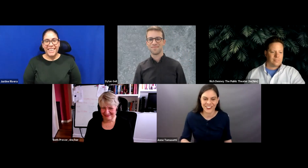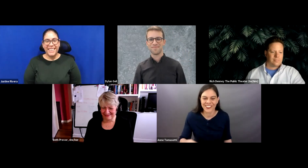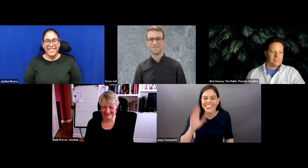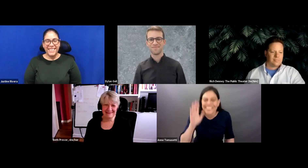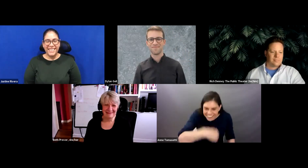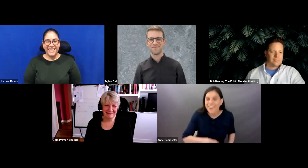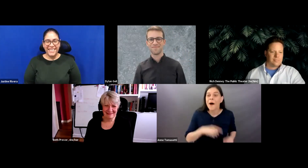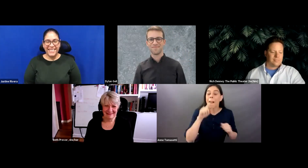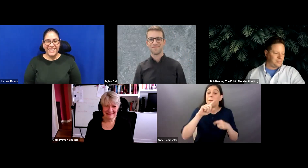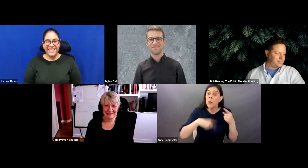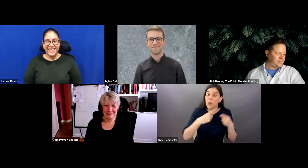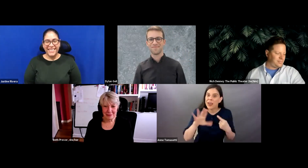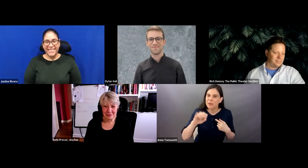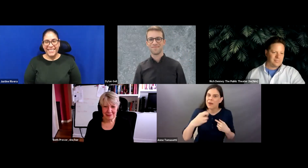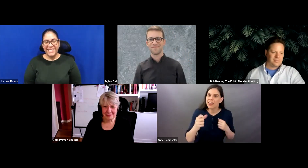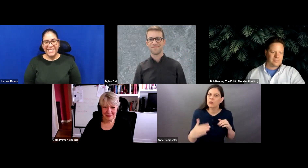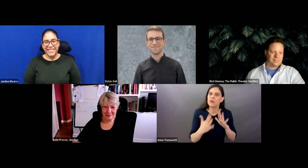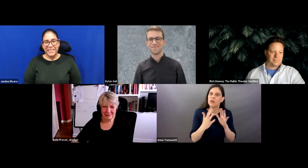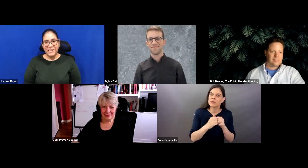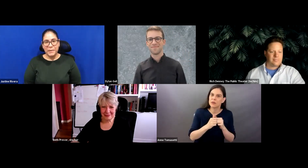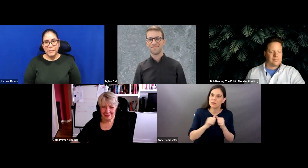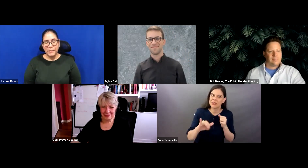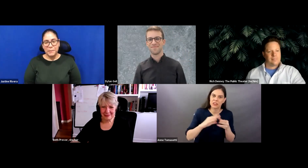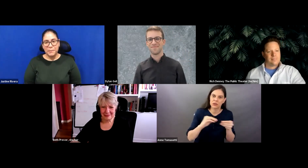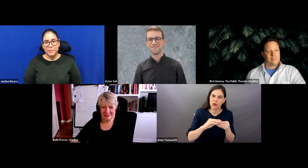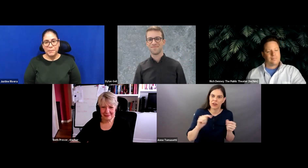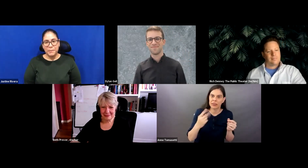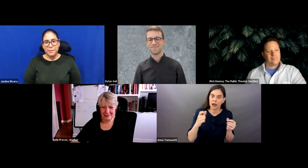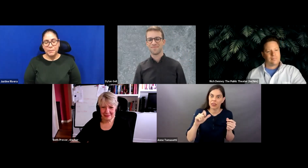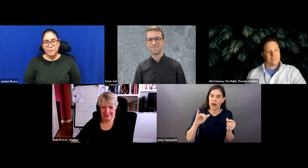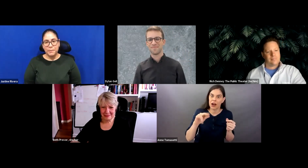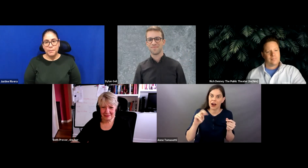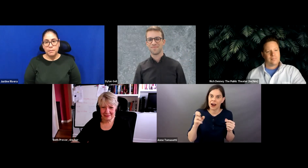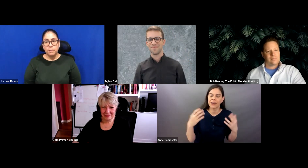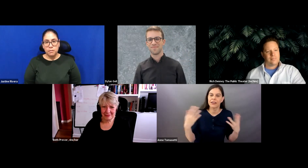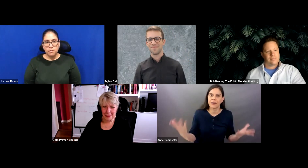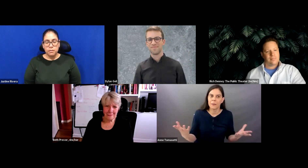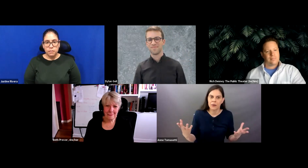blushing. So when Beth approached me about The Line